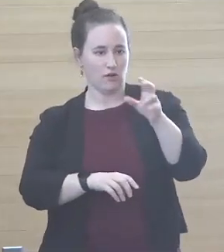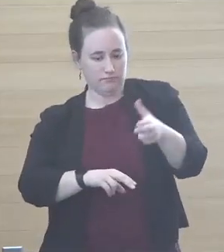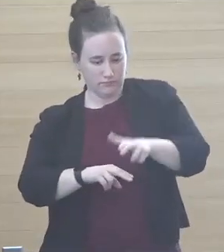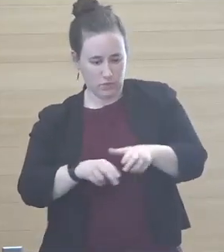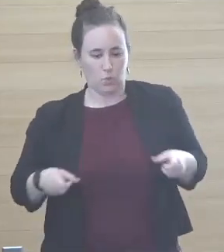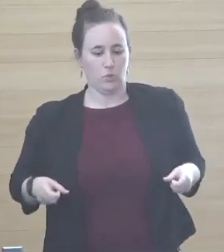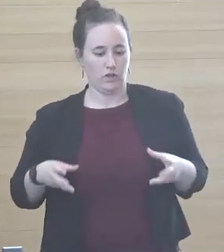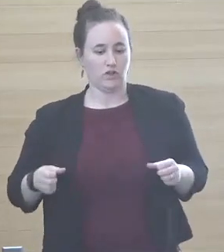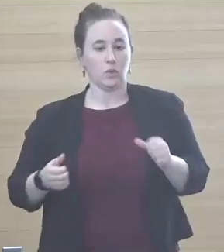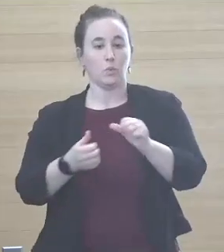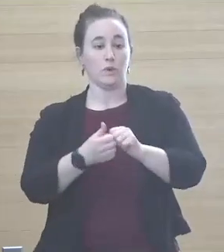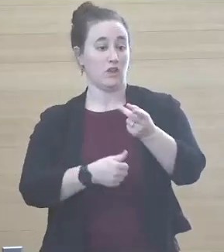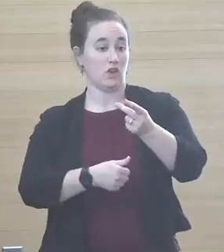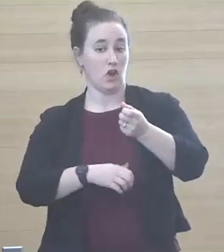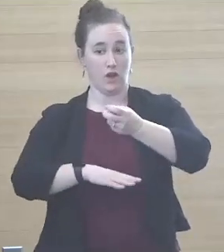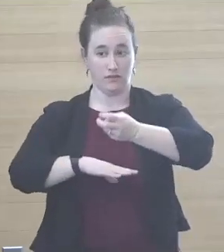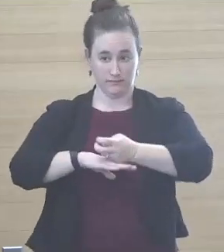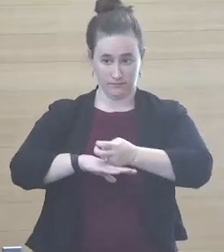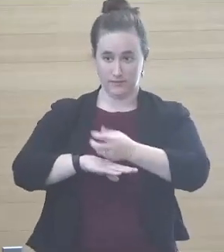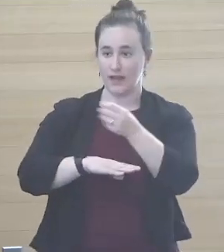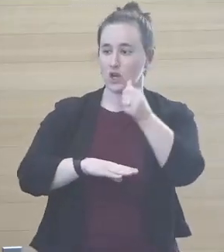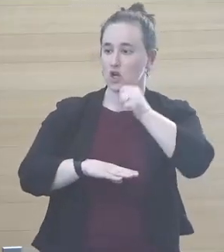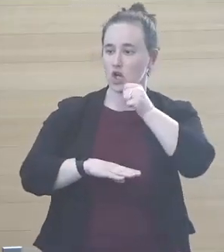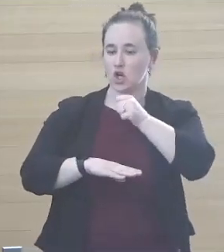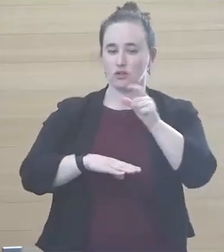his lap and a small girl standing beside him.